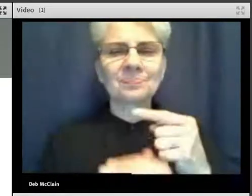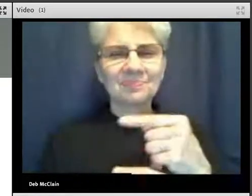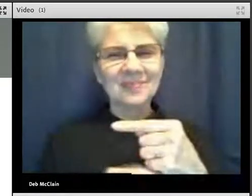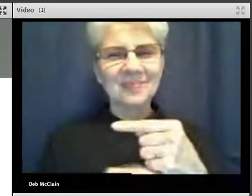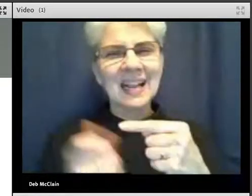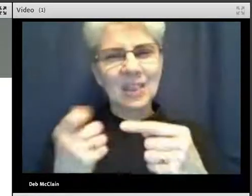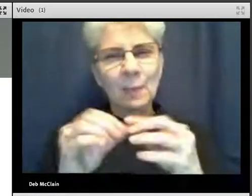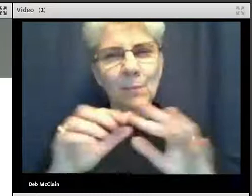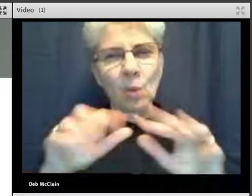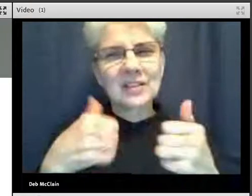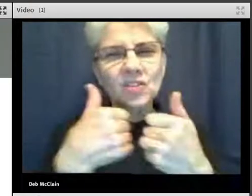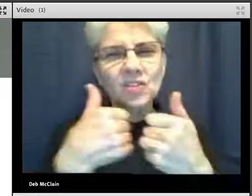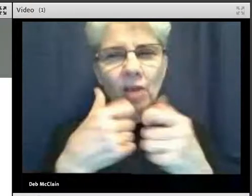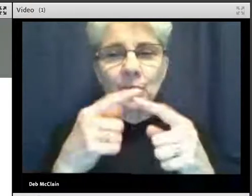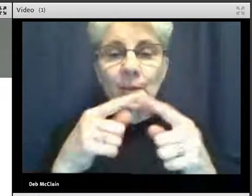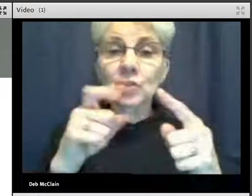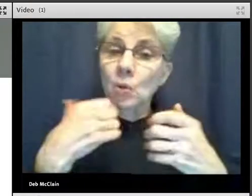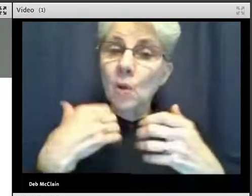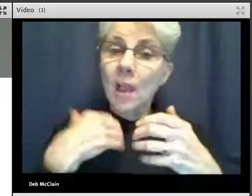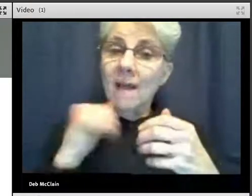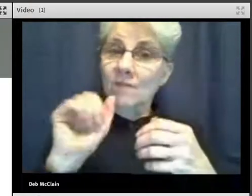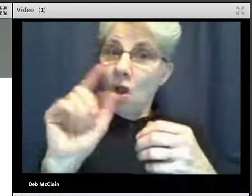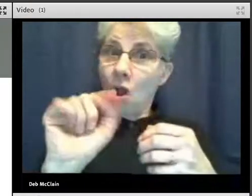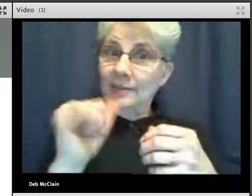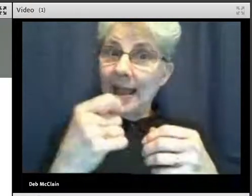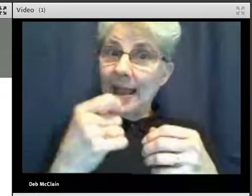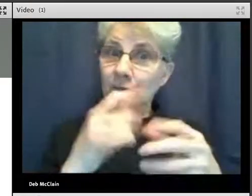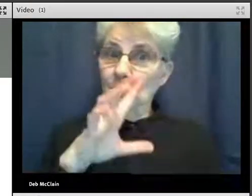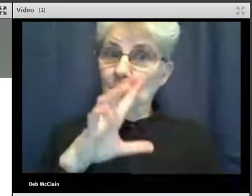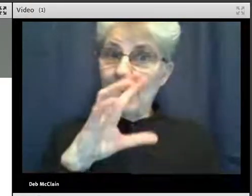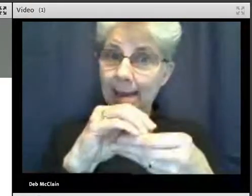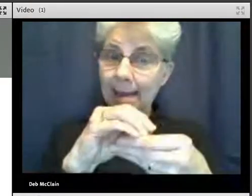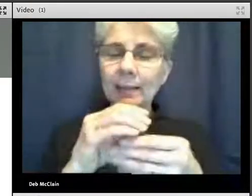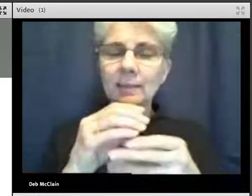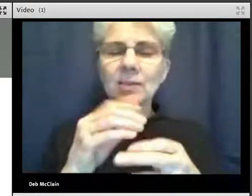it is a little bit more of a challenge, but you still have those alt-tags to add.